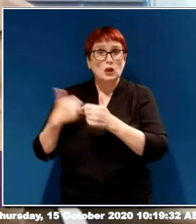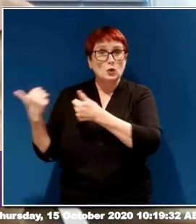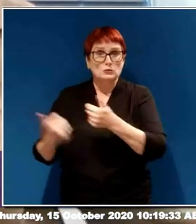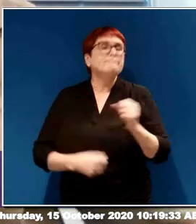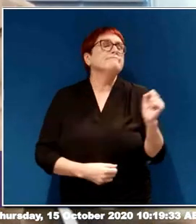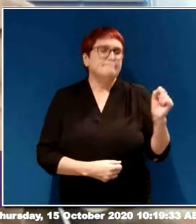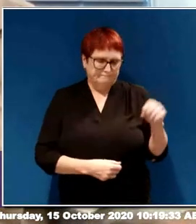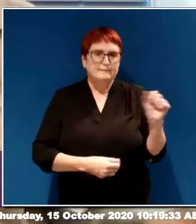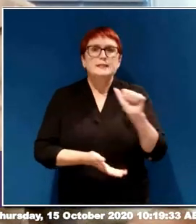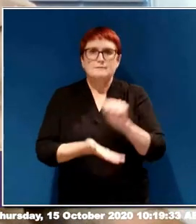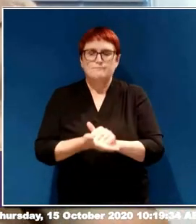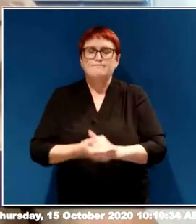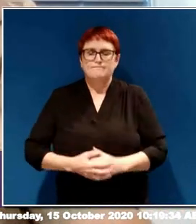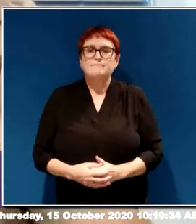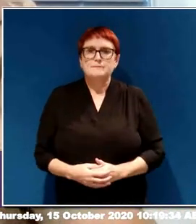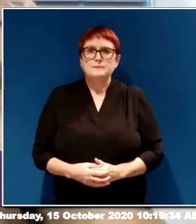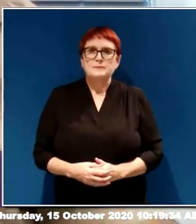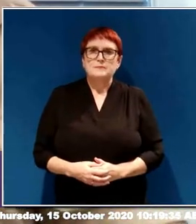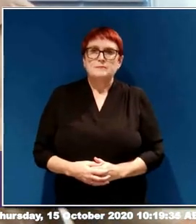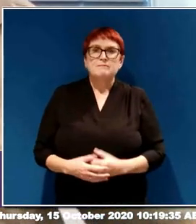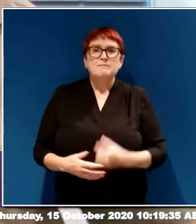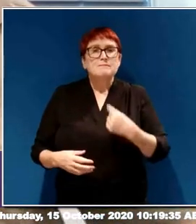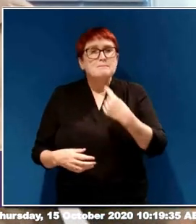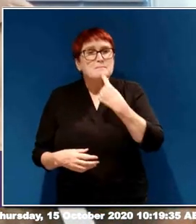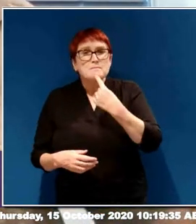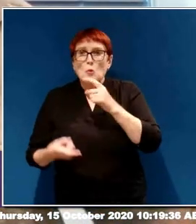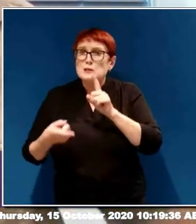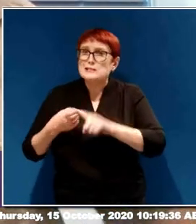Jack was still very popular in that year and had a lot of friends.